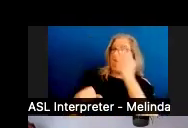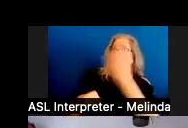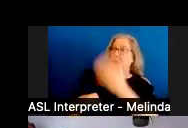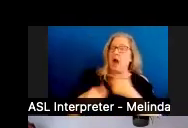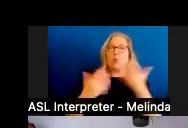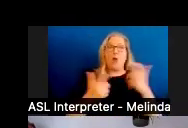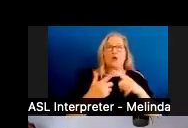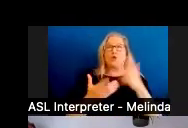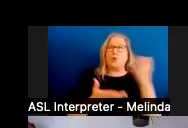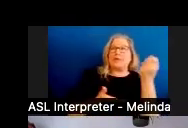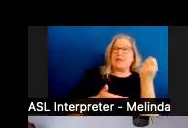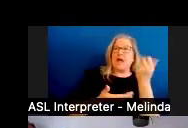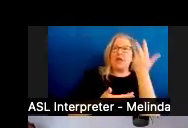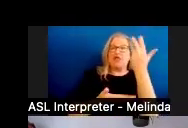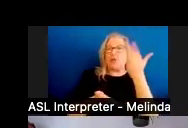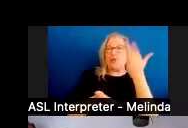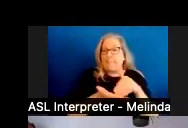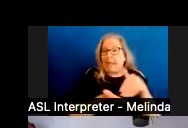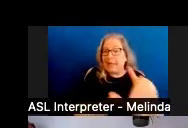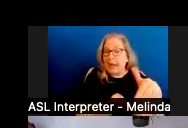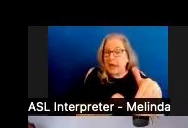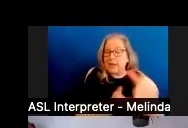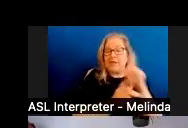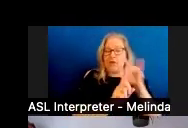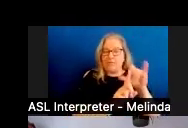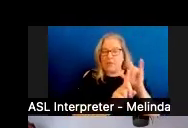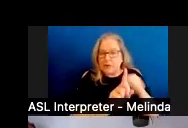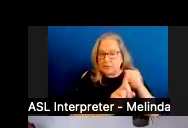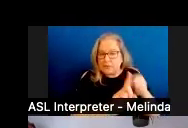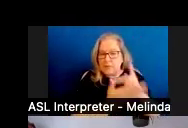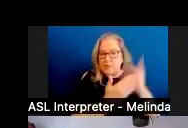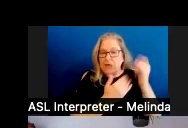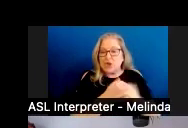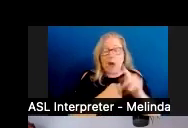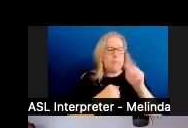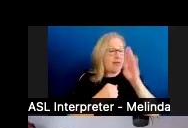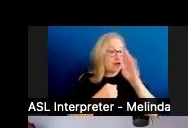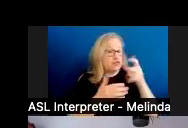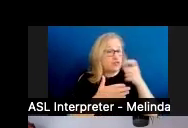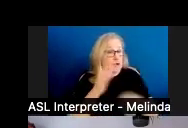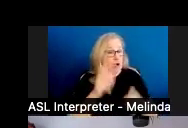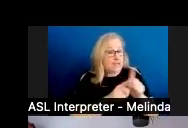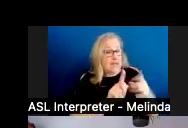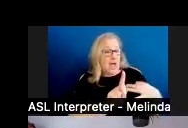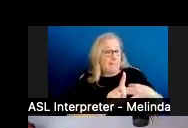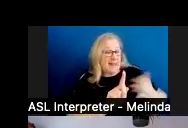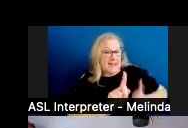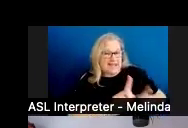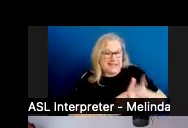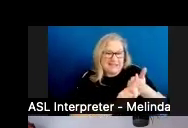$3 million in this particular one," but the direct cost for you as the applicant specifically is going to be listed.